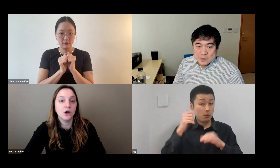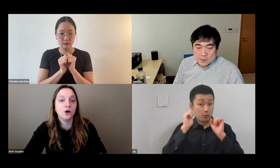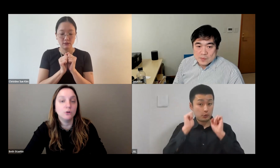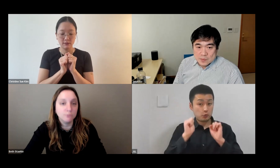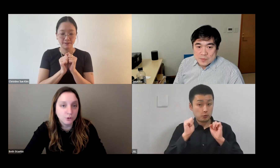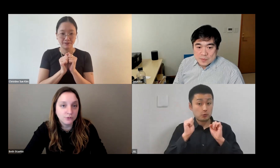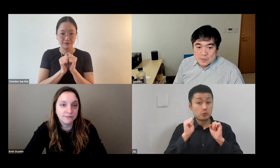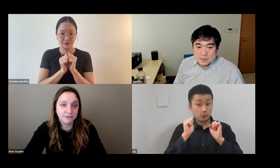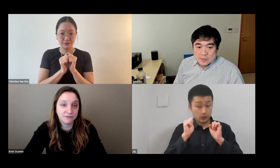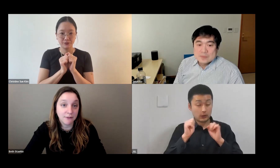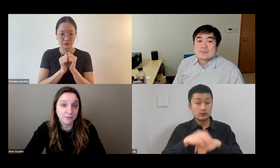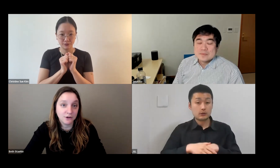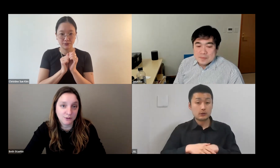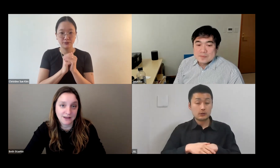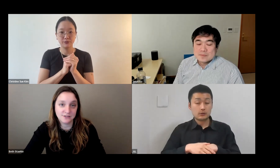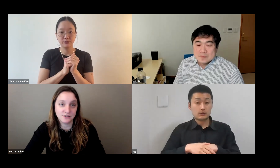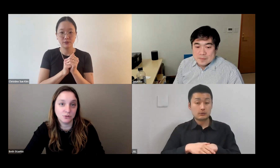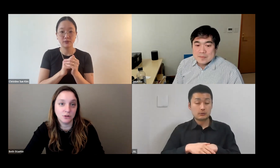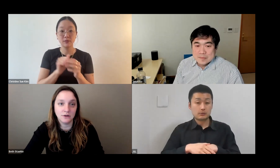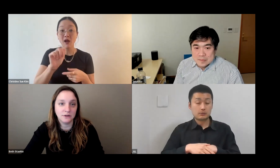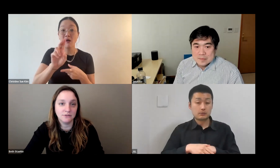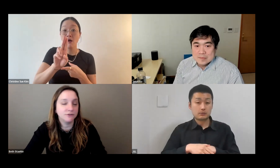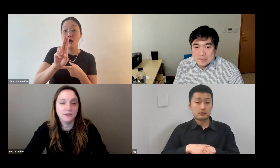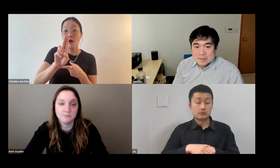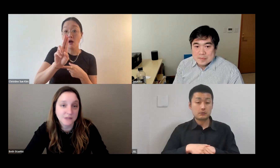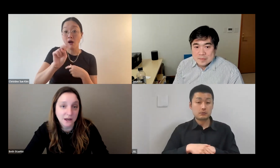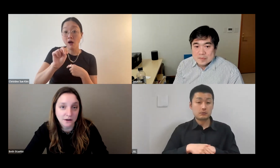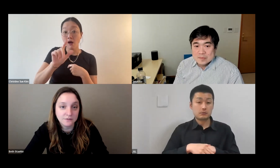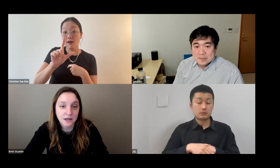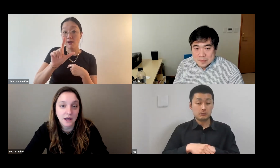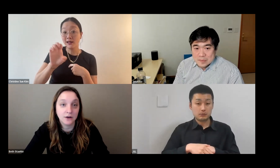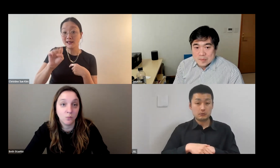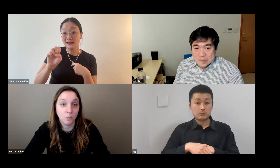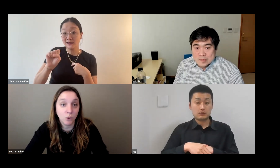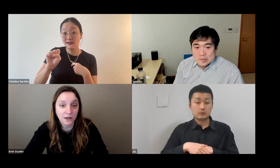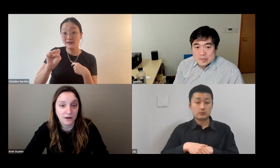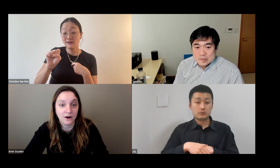who moved from the US to London for themselves and work here.